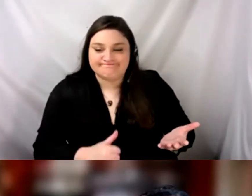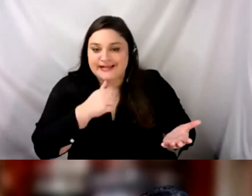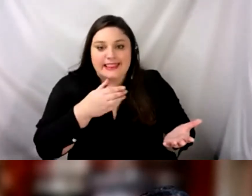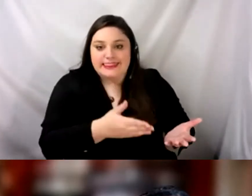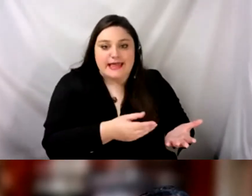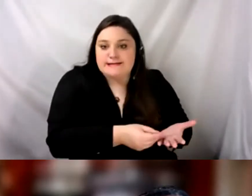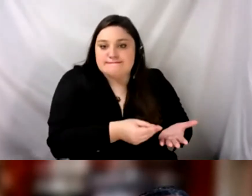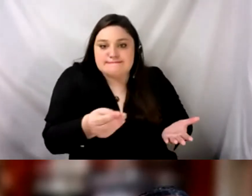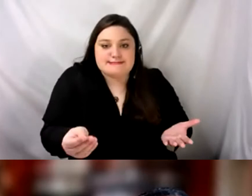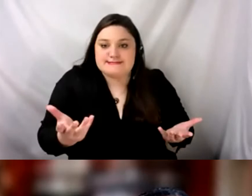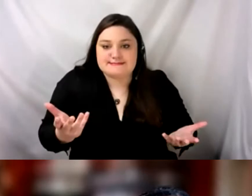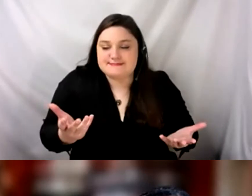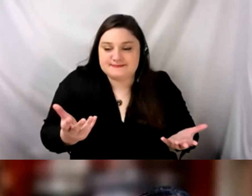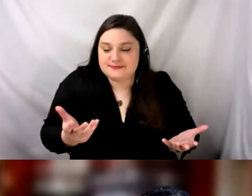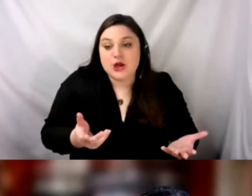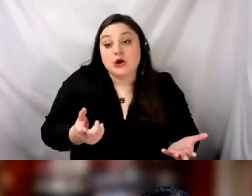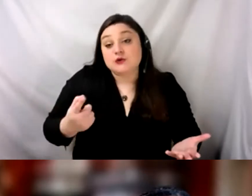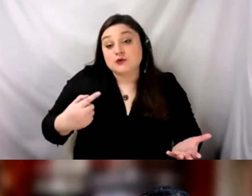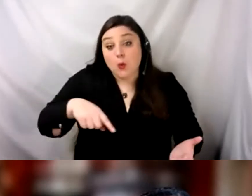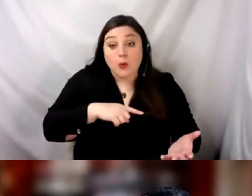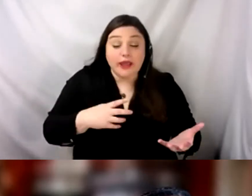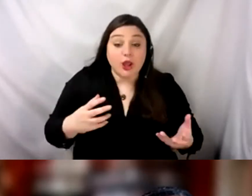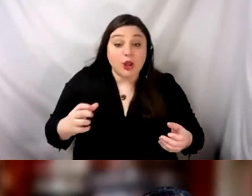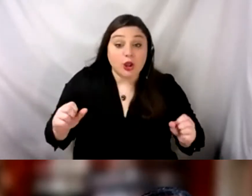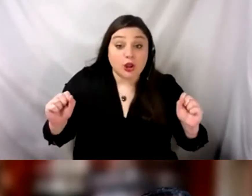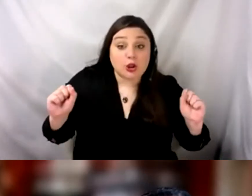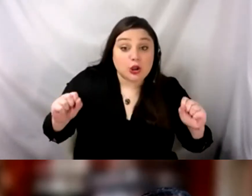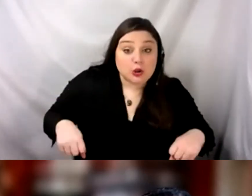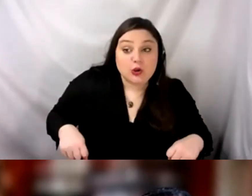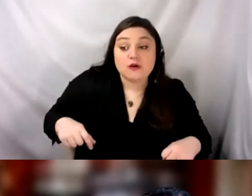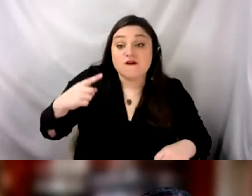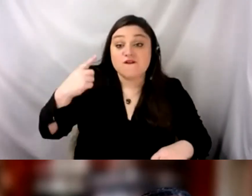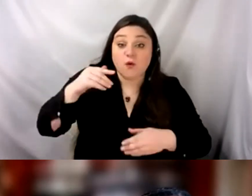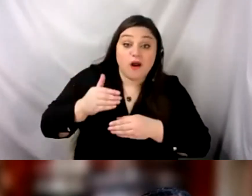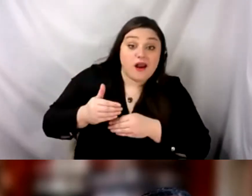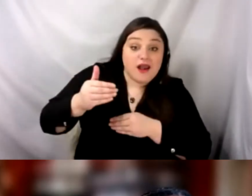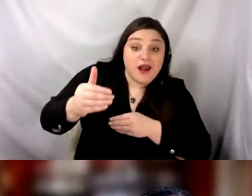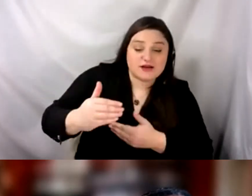in the next budget process